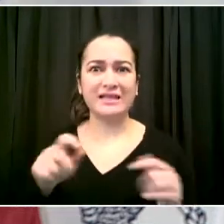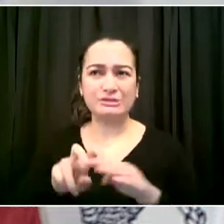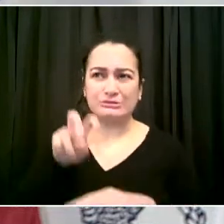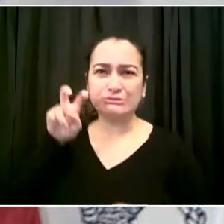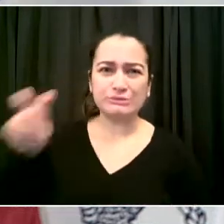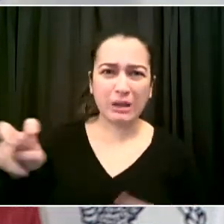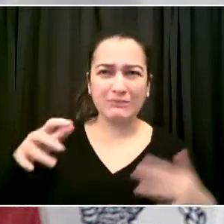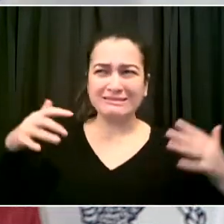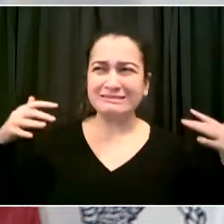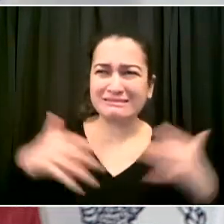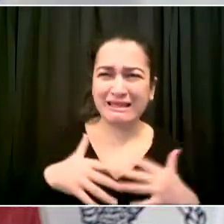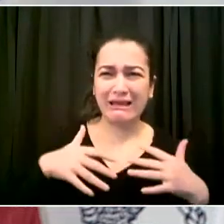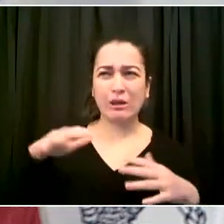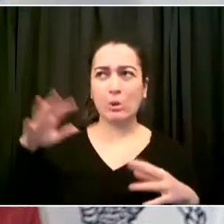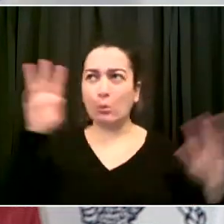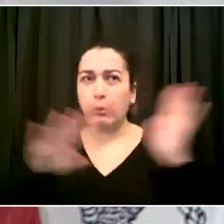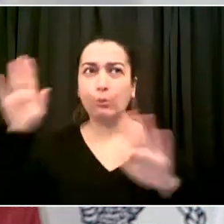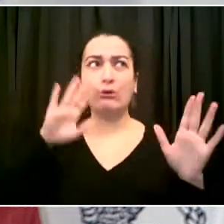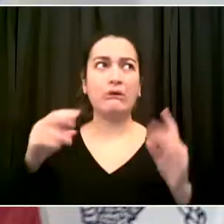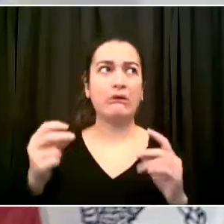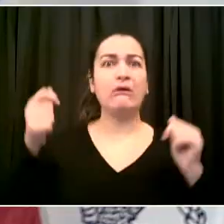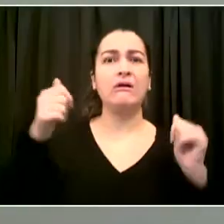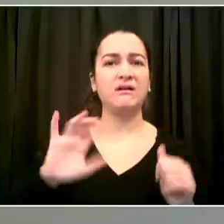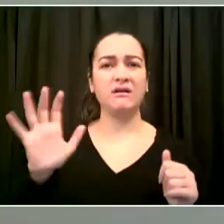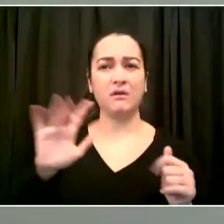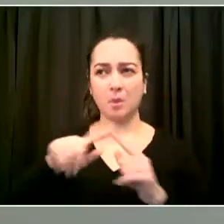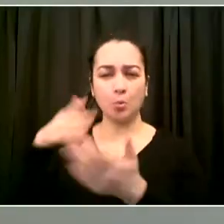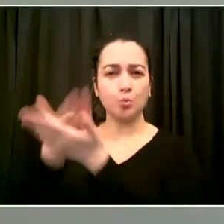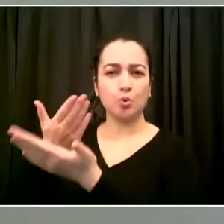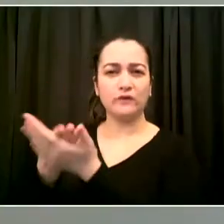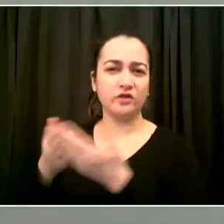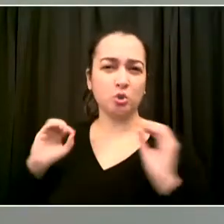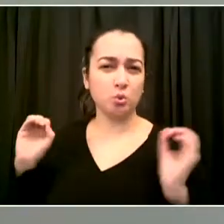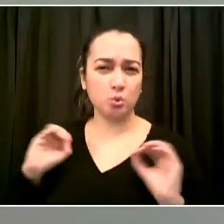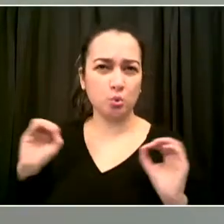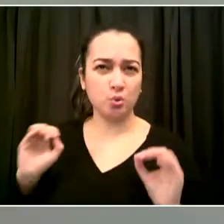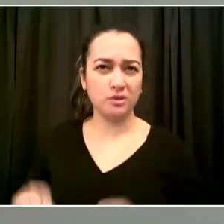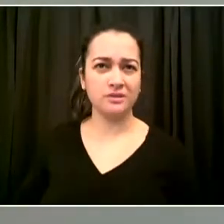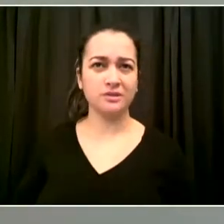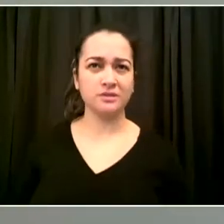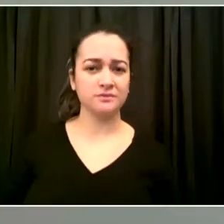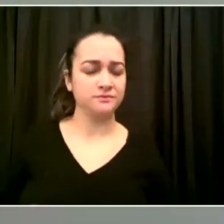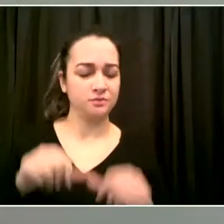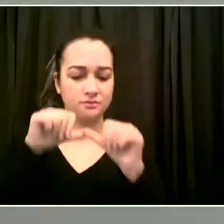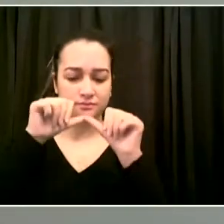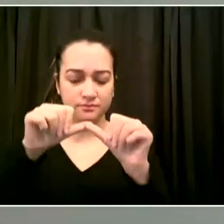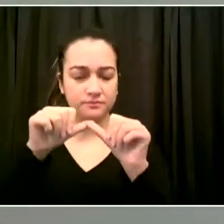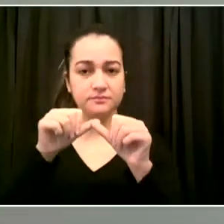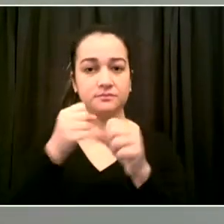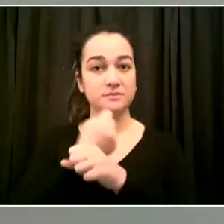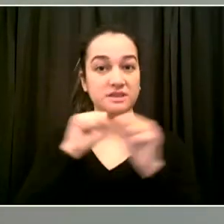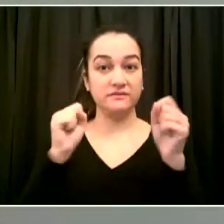HARD FACTS TASY Y THE COURSRS, EUU SE THE SSTRATRATGIS E THAT ARE WORKING.